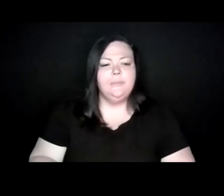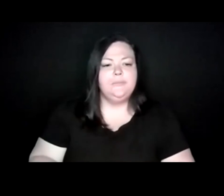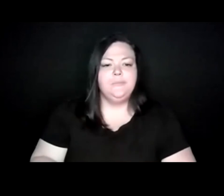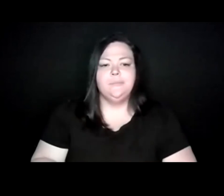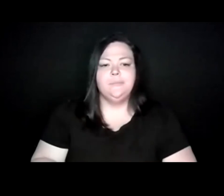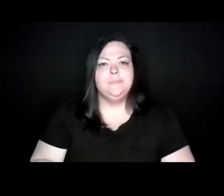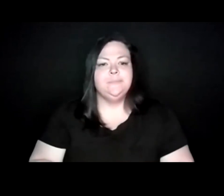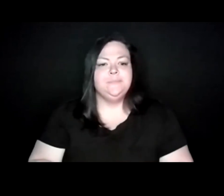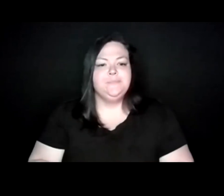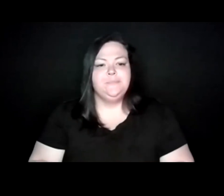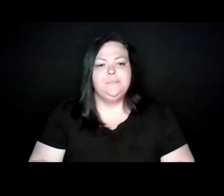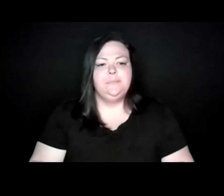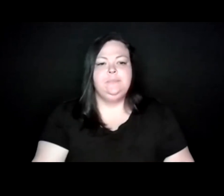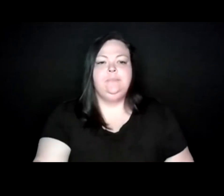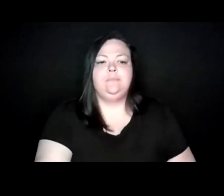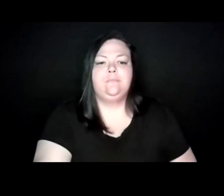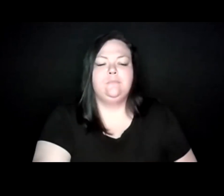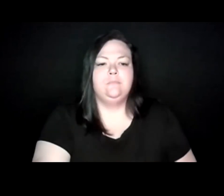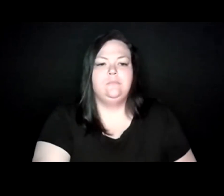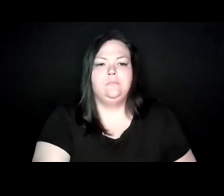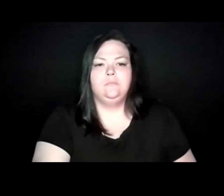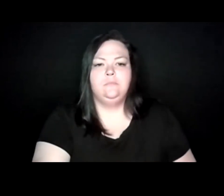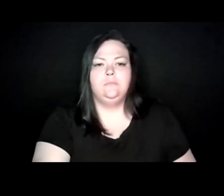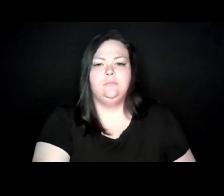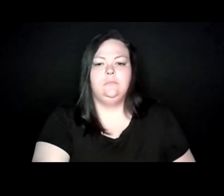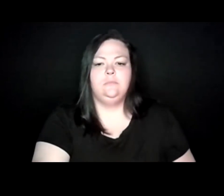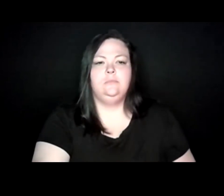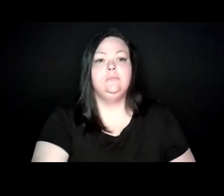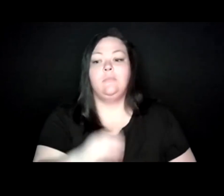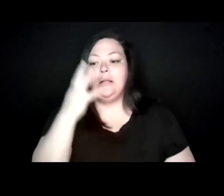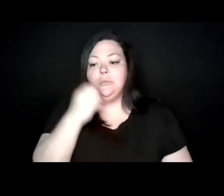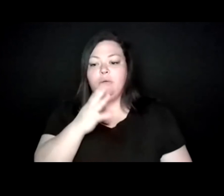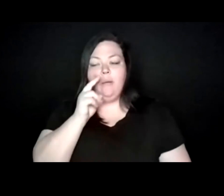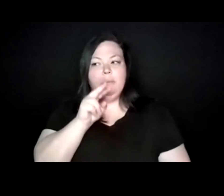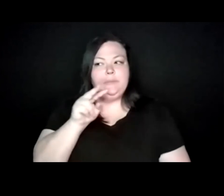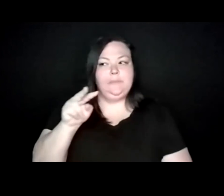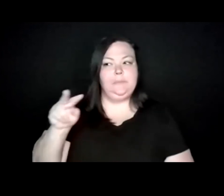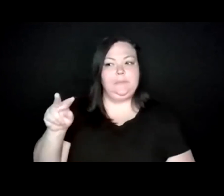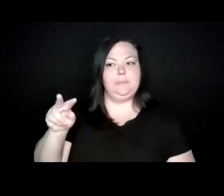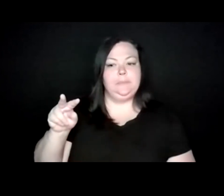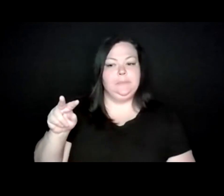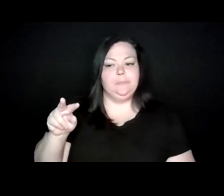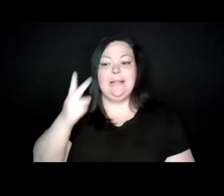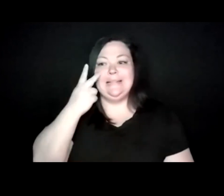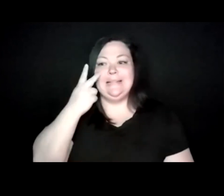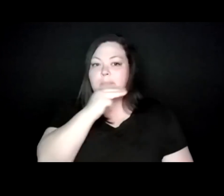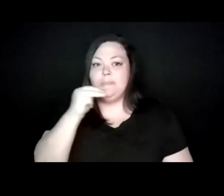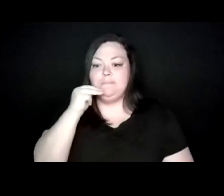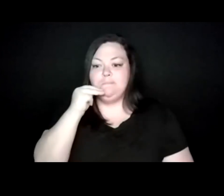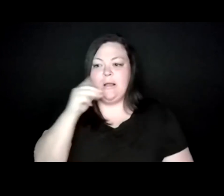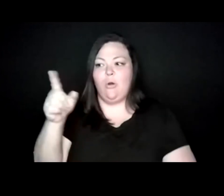It's, um, it's so beautiful out of the side of my eye, um, watching Megan's work here.